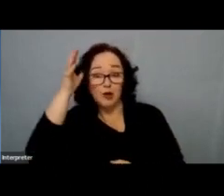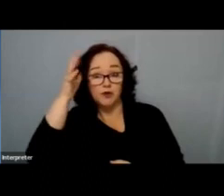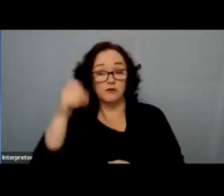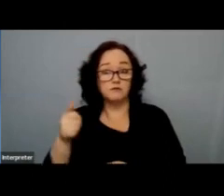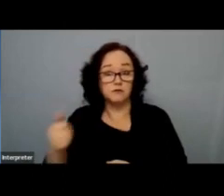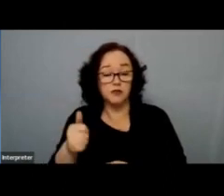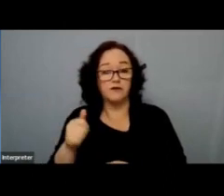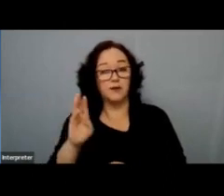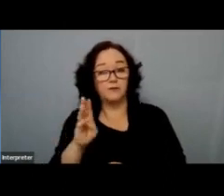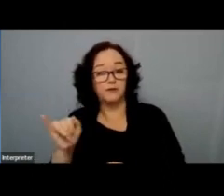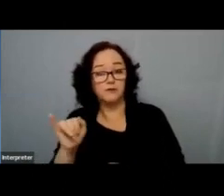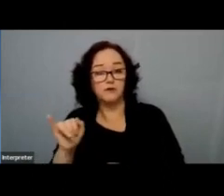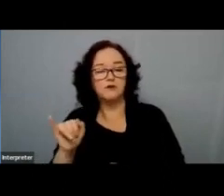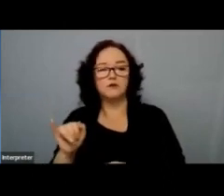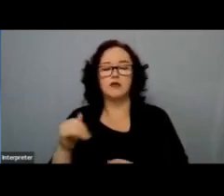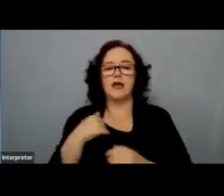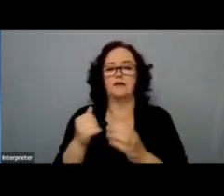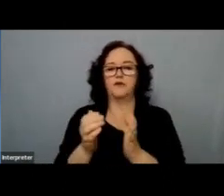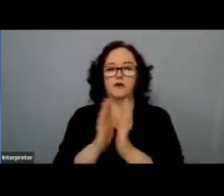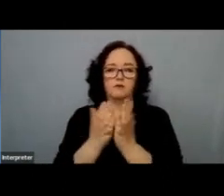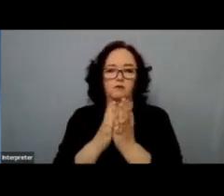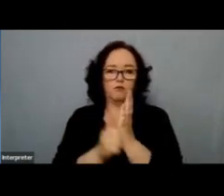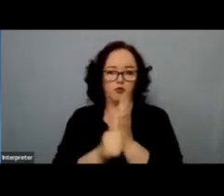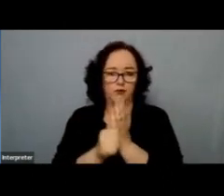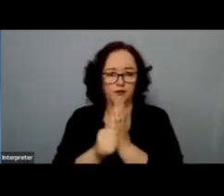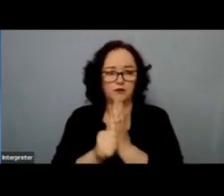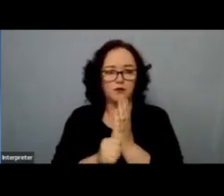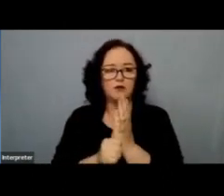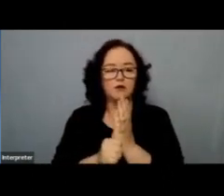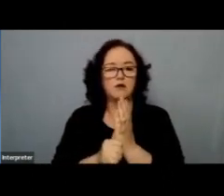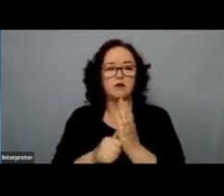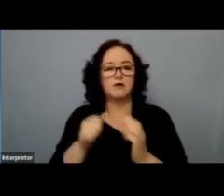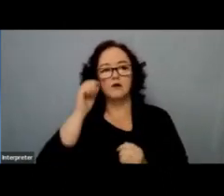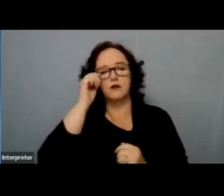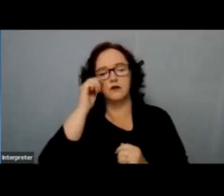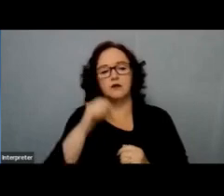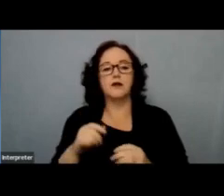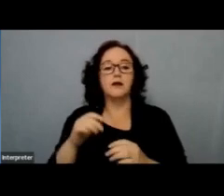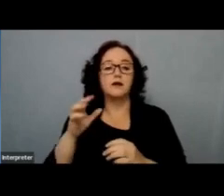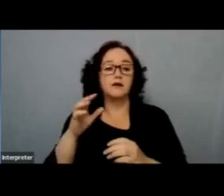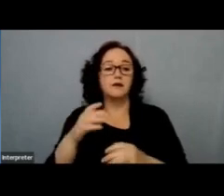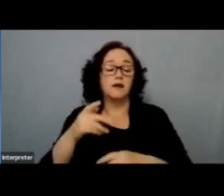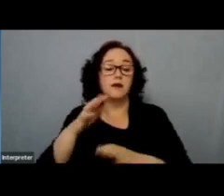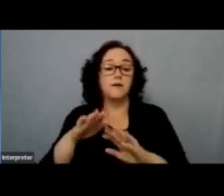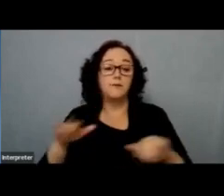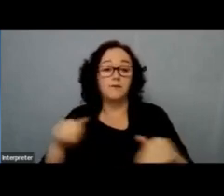there's a booklet, Parenting a Second Time Around the the PASTA groups. The Association for